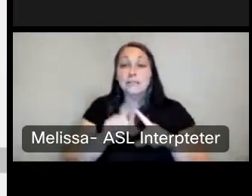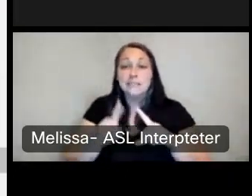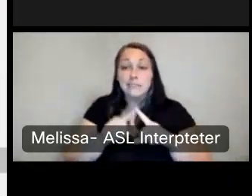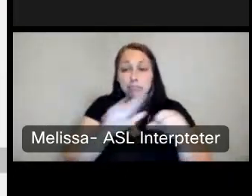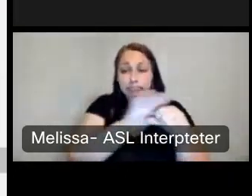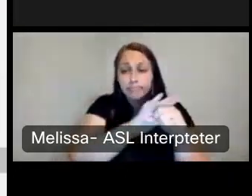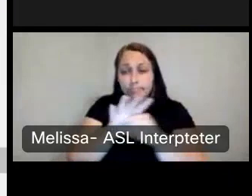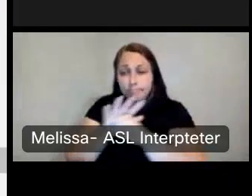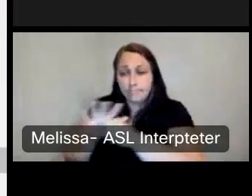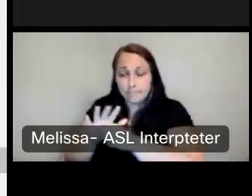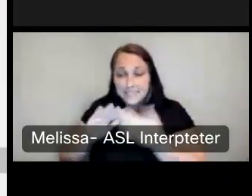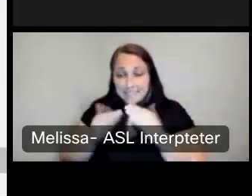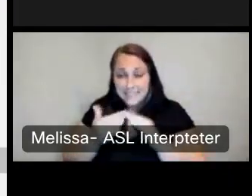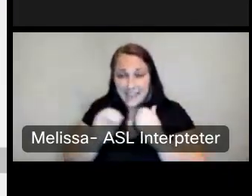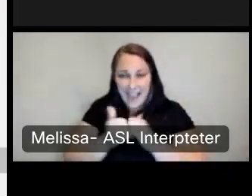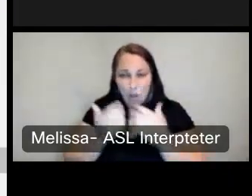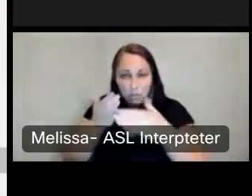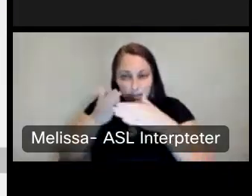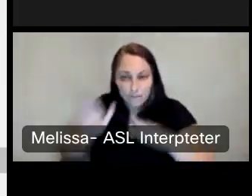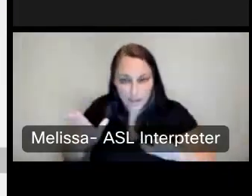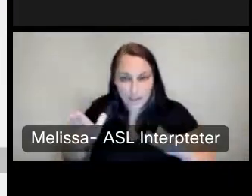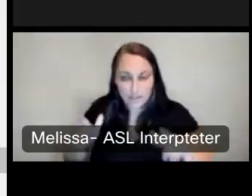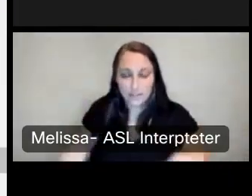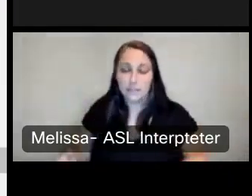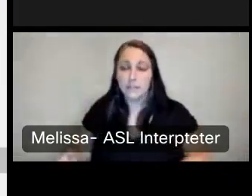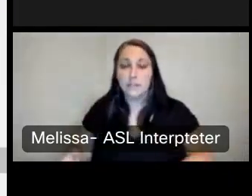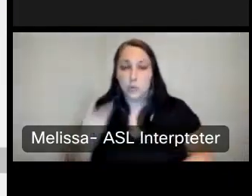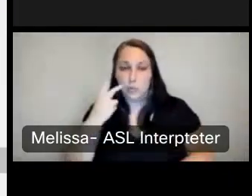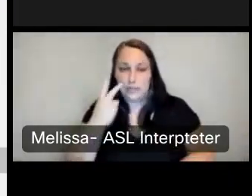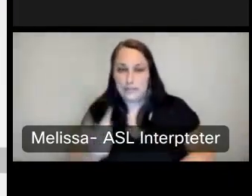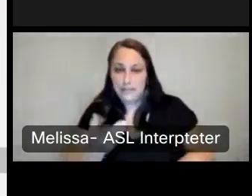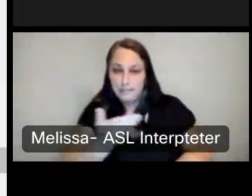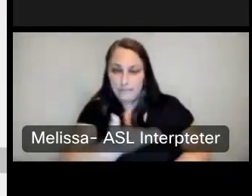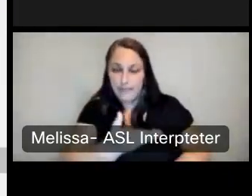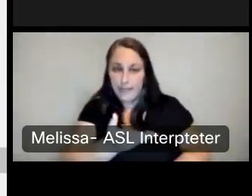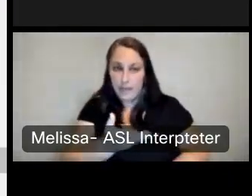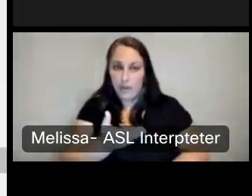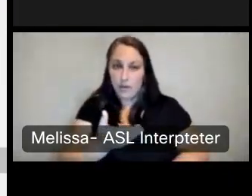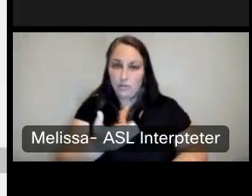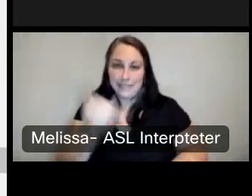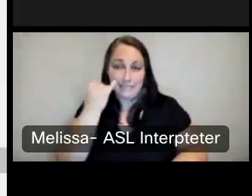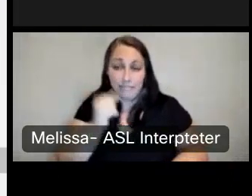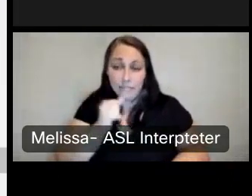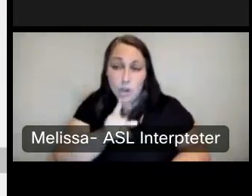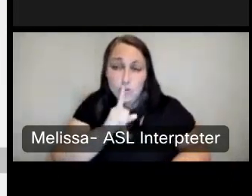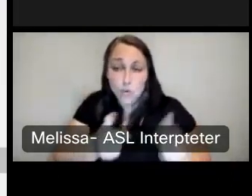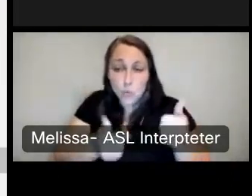check there and we'll take you to a map and you can see oh I'm in Ward seven or eight or five